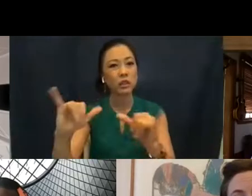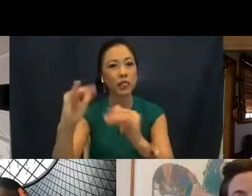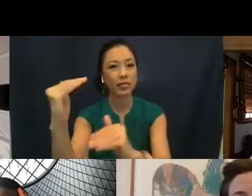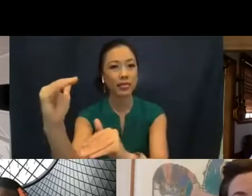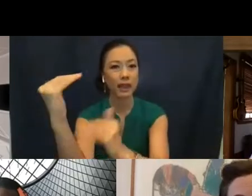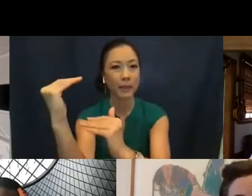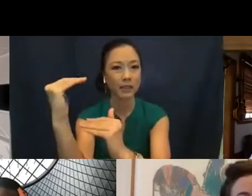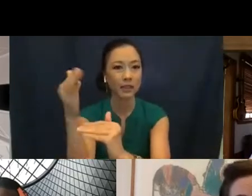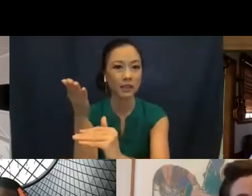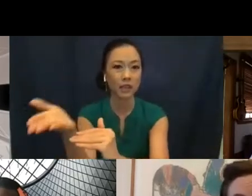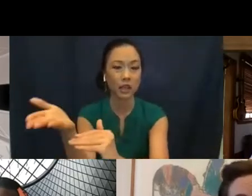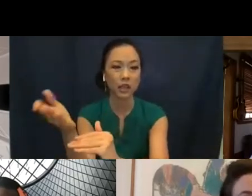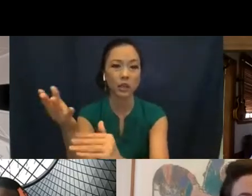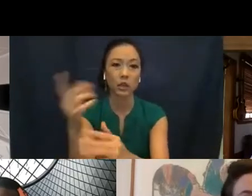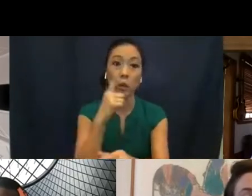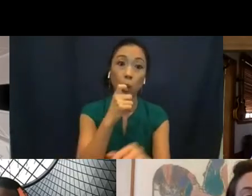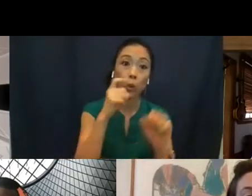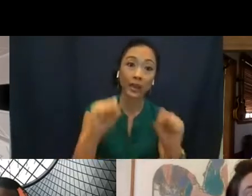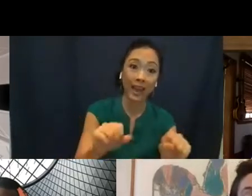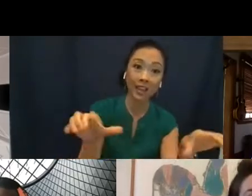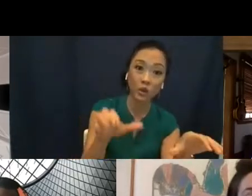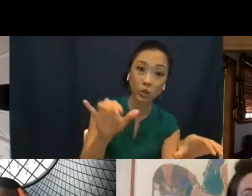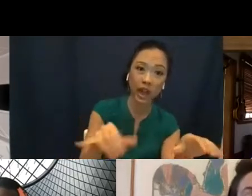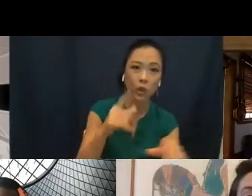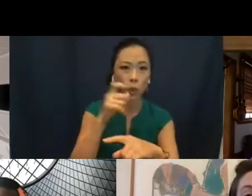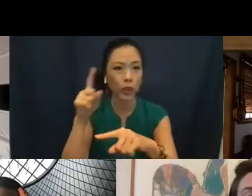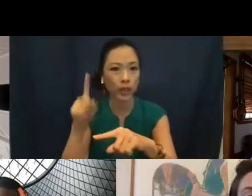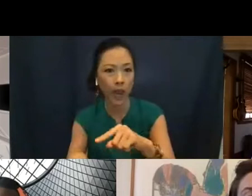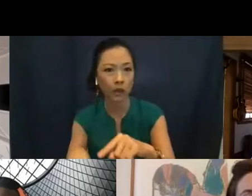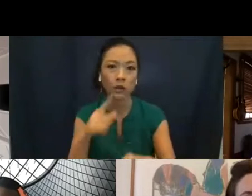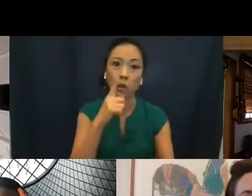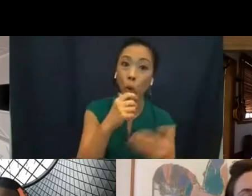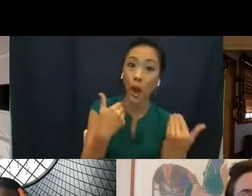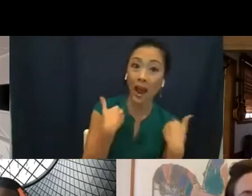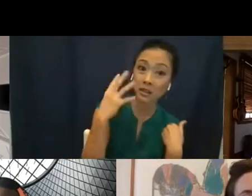had experience already and who has not, so to me these are the